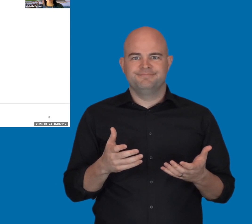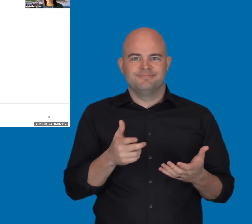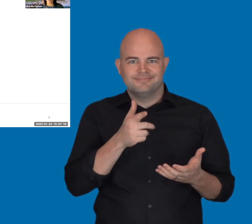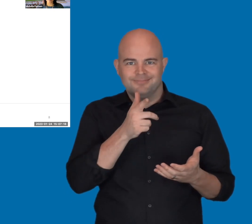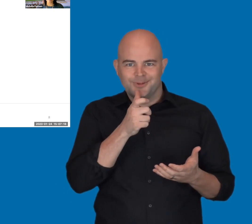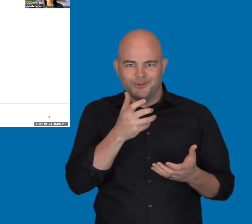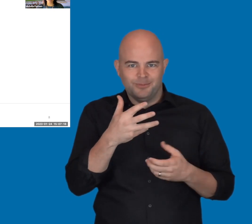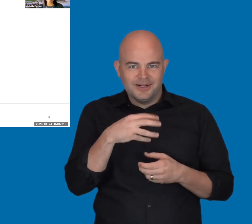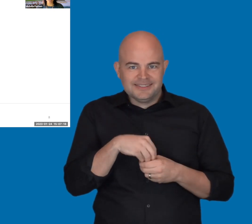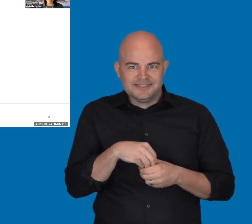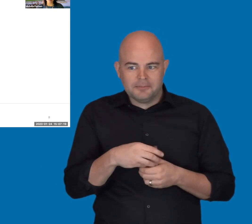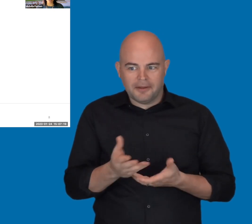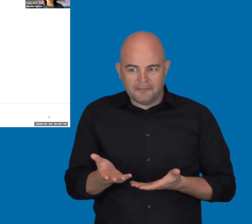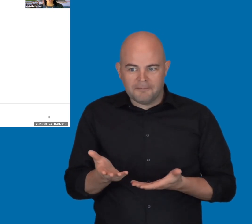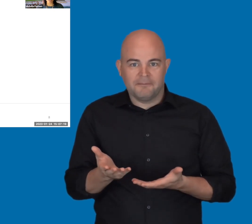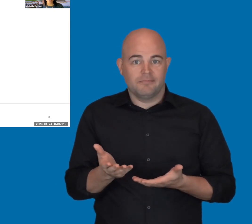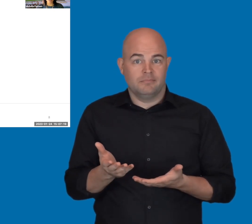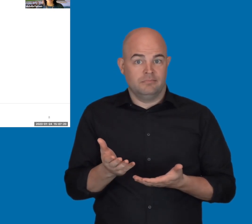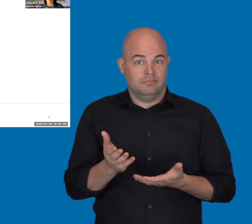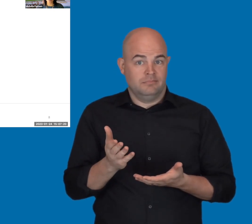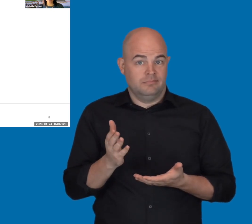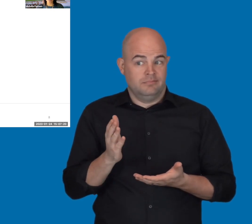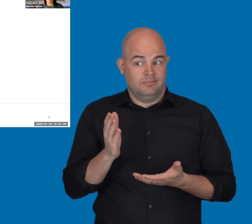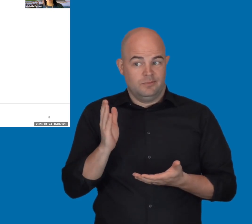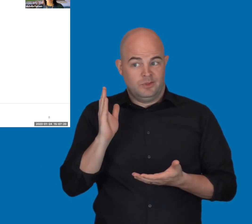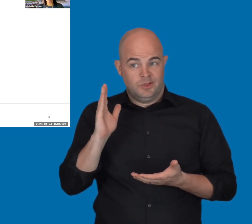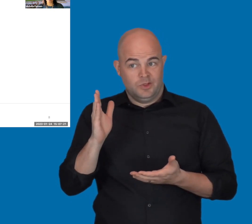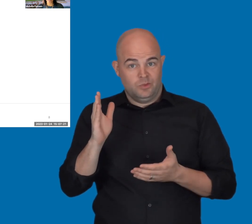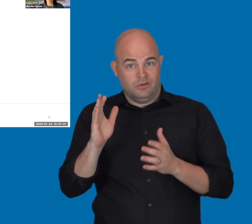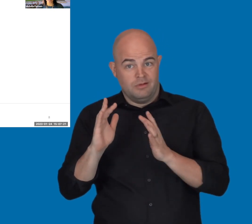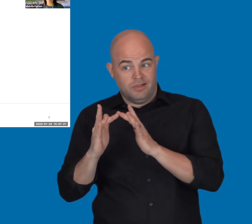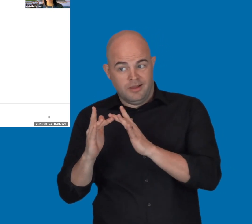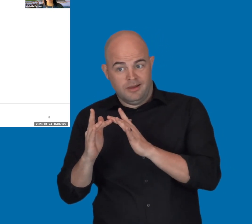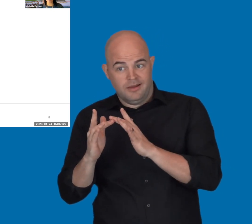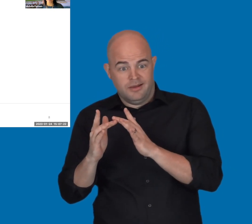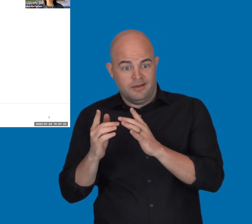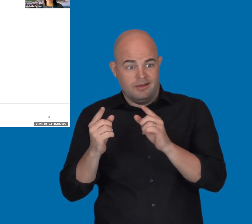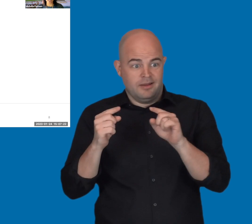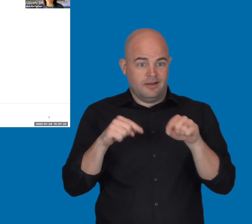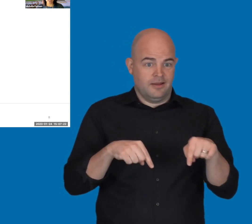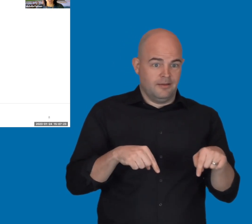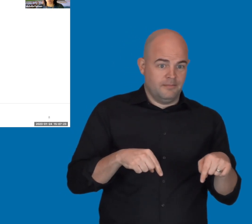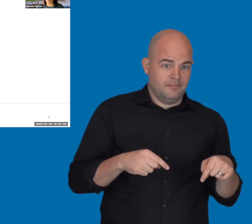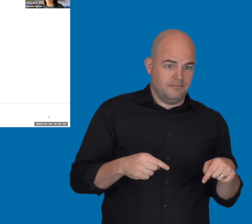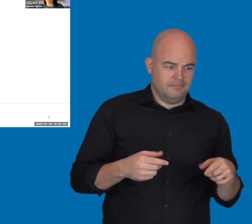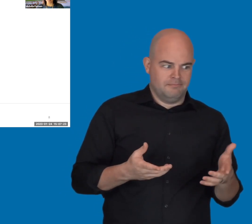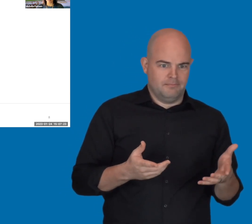out like a Save the Date email just to get people's curiosity engaged.